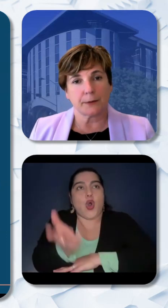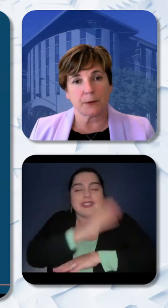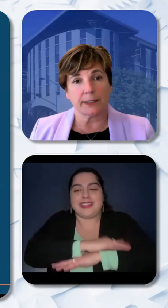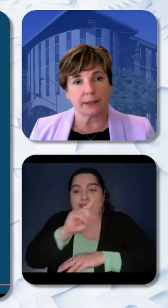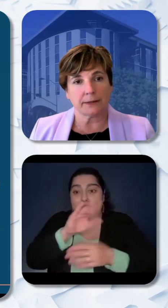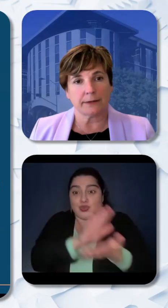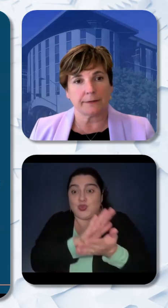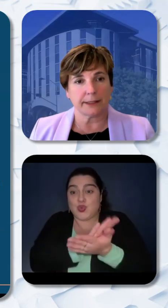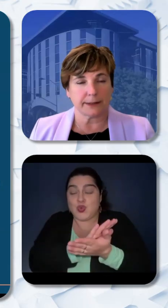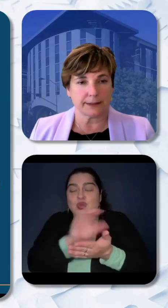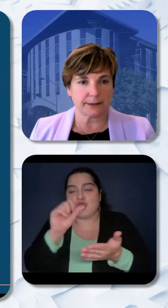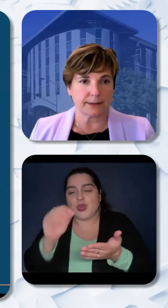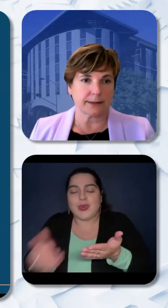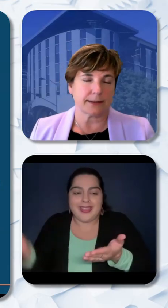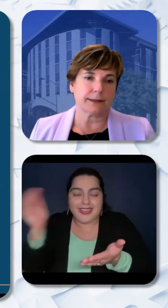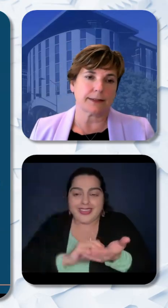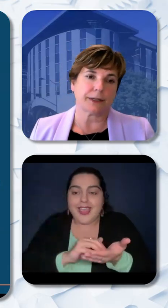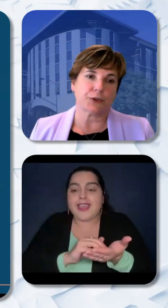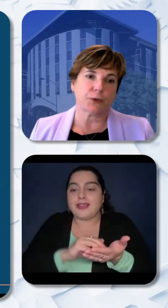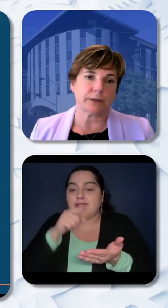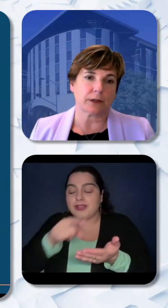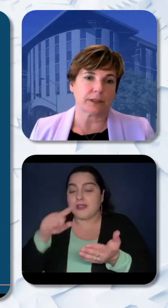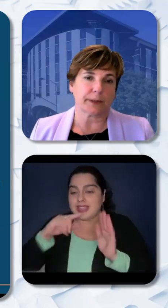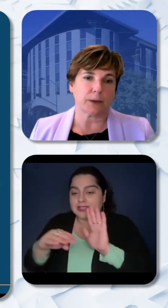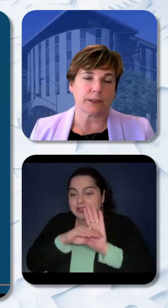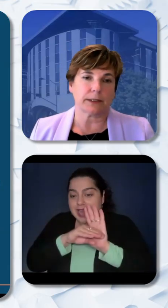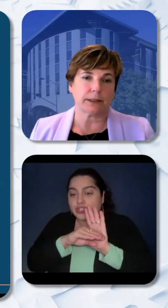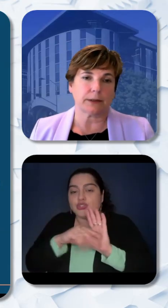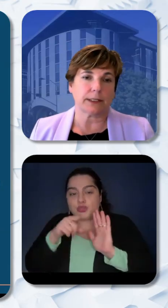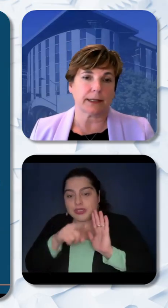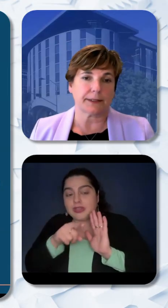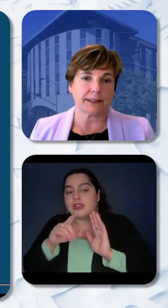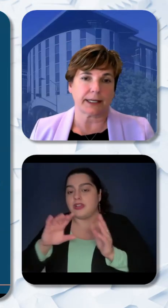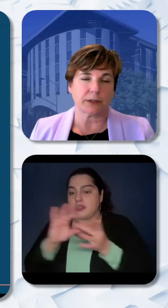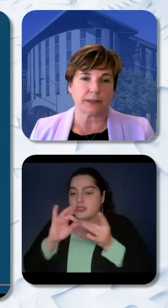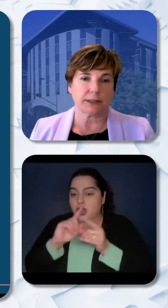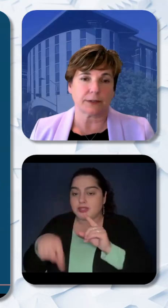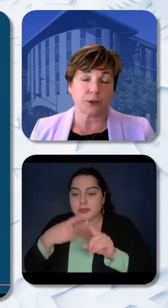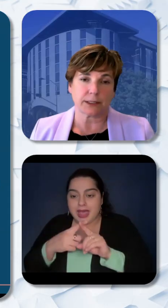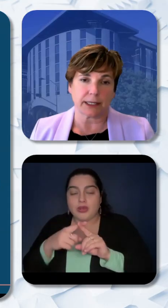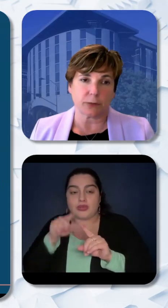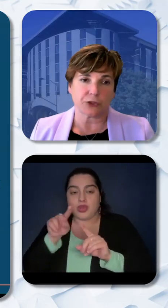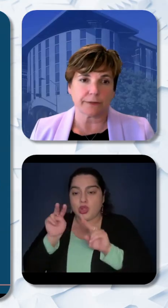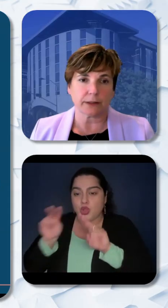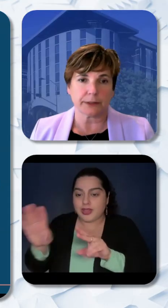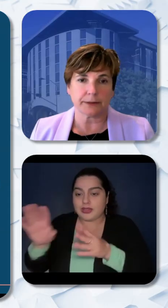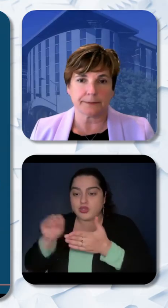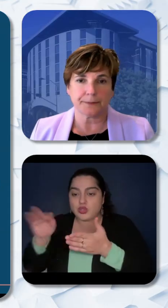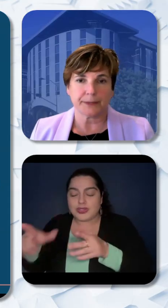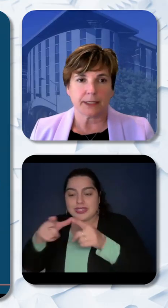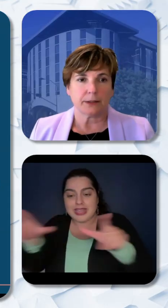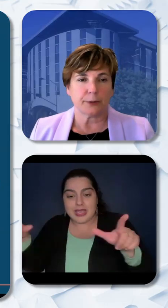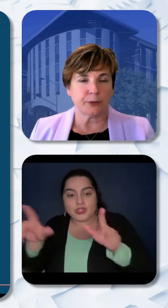So, again, this the statute talks about looking at the student's language development,